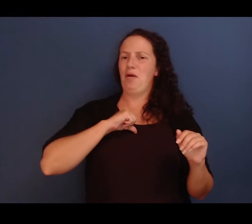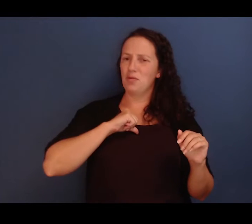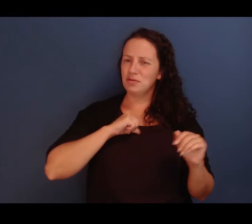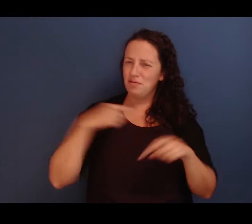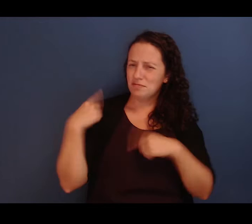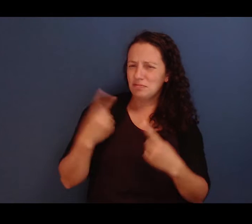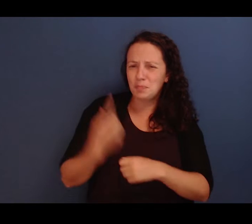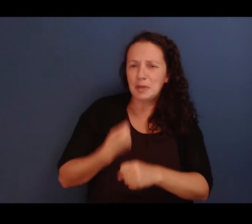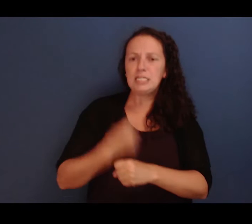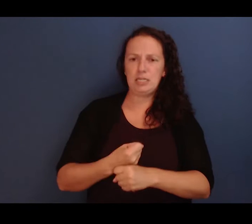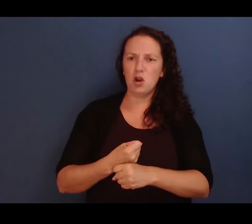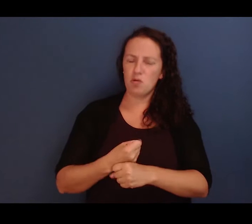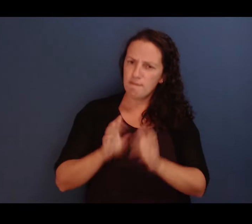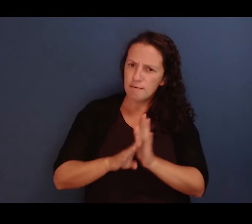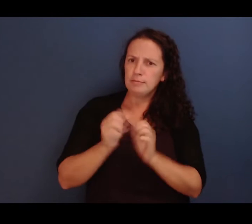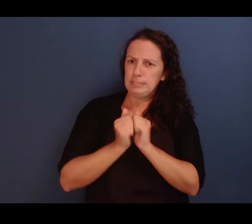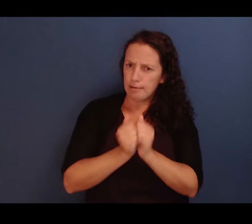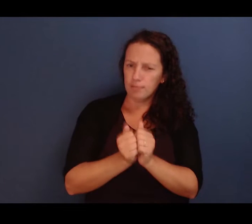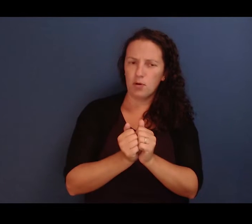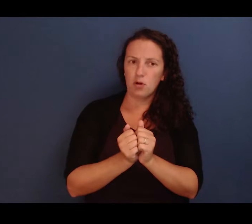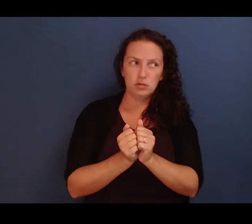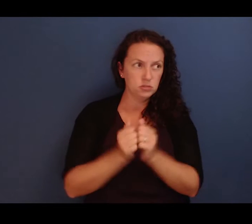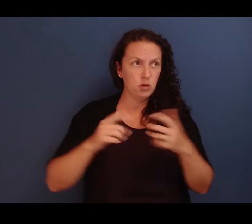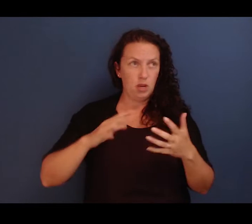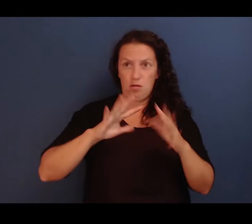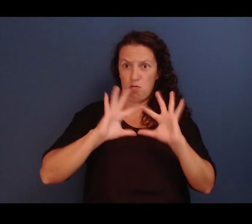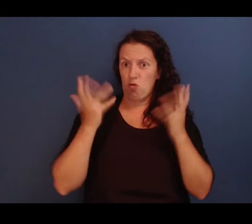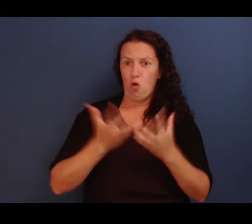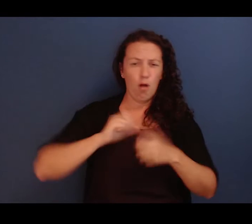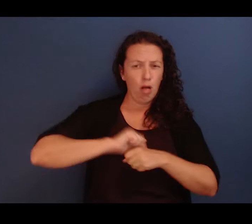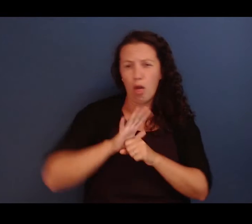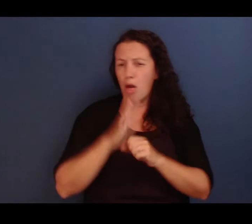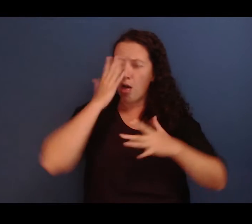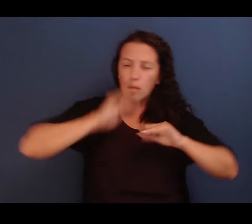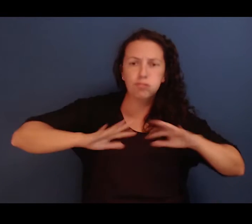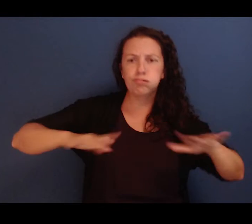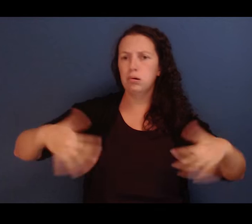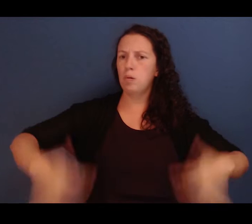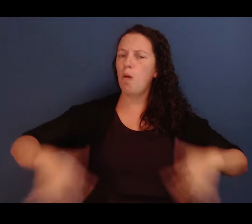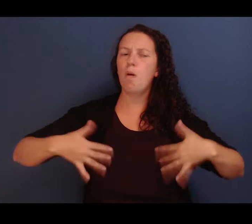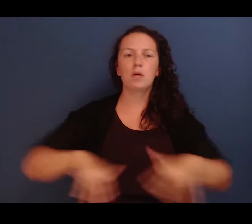over the past year in the midst of a global pandemic. I hope you feel a renewed sense